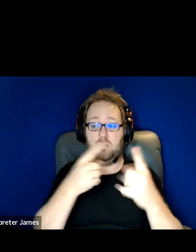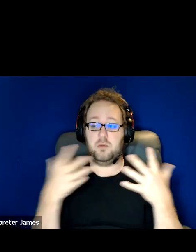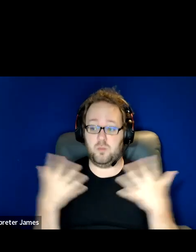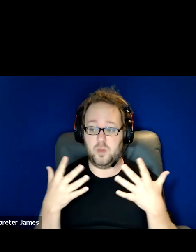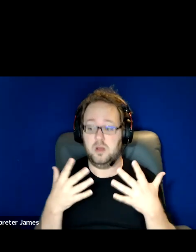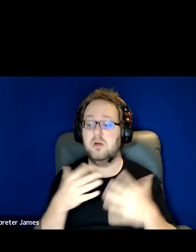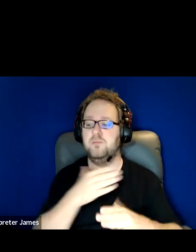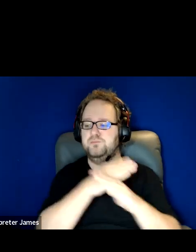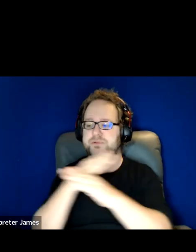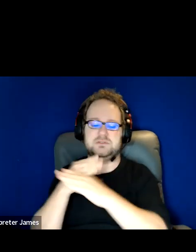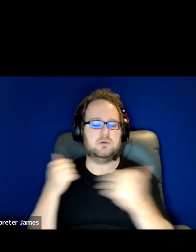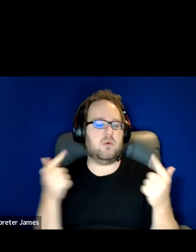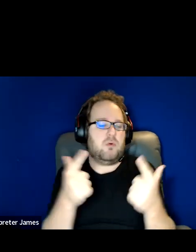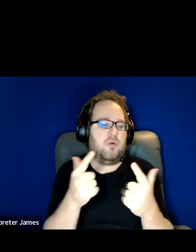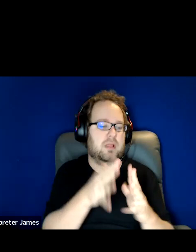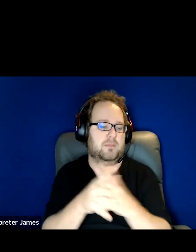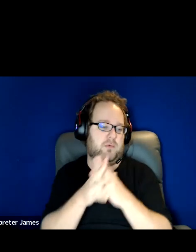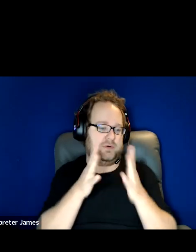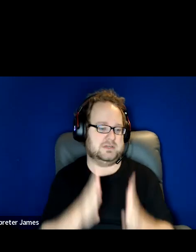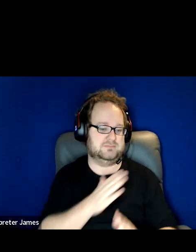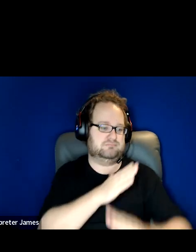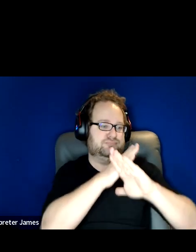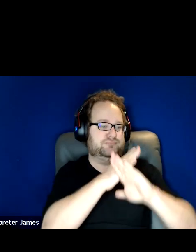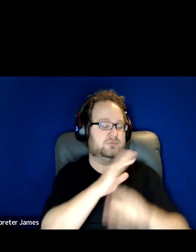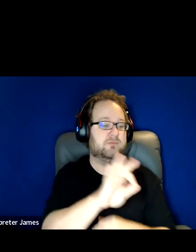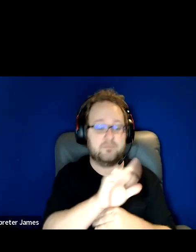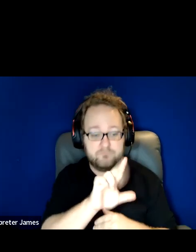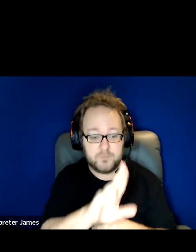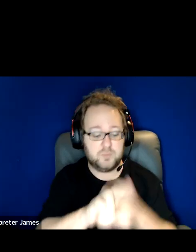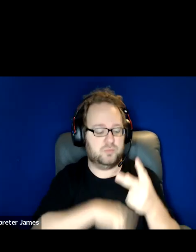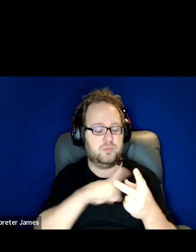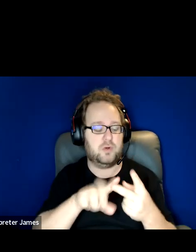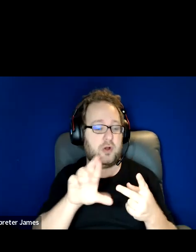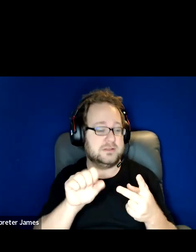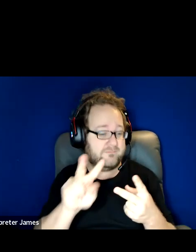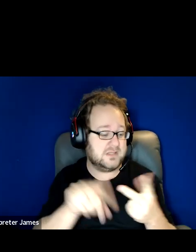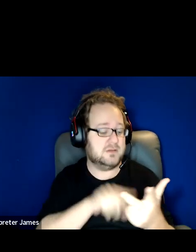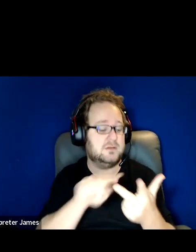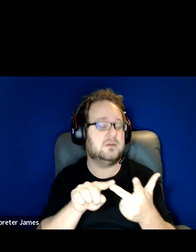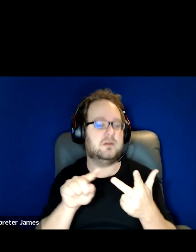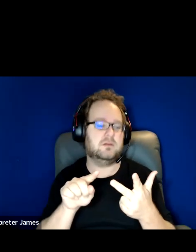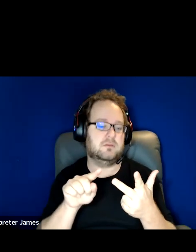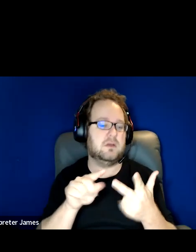Americans from influenza, COVID 19 and RSV. Important